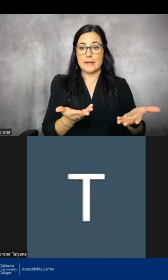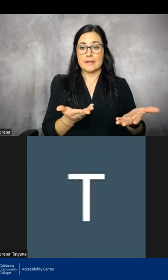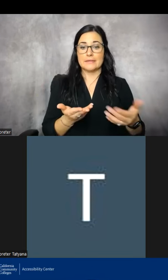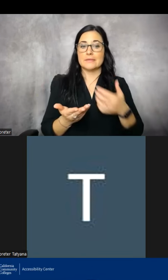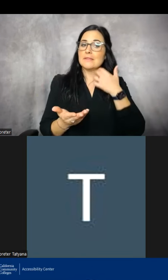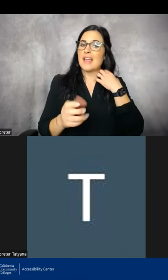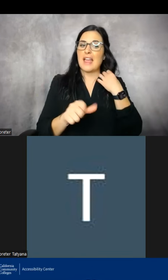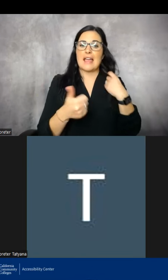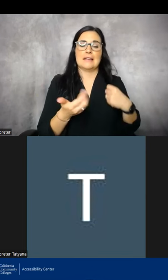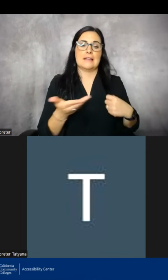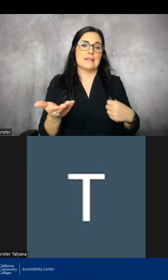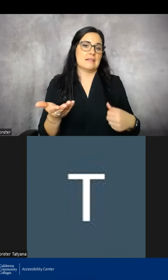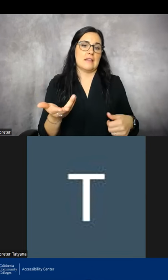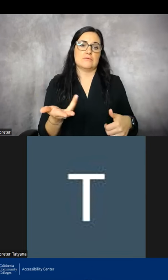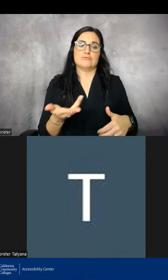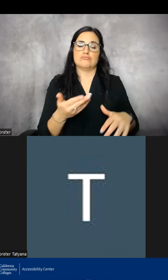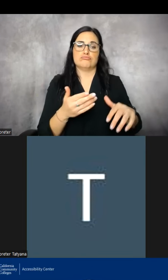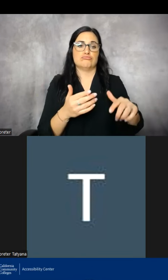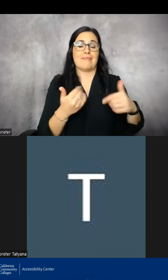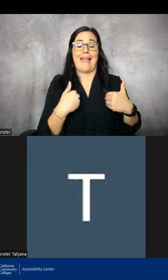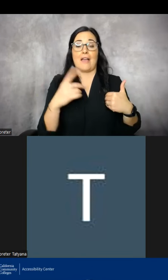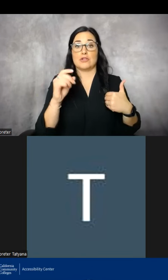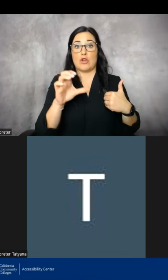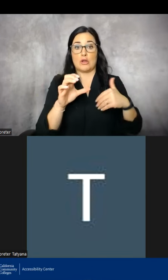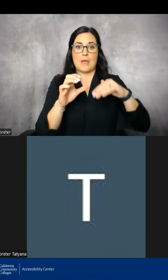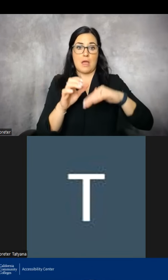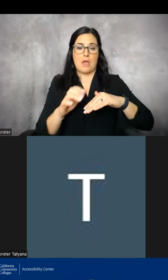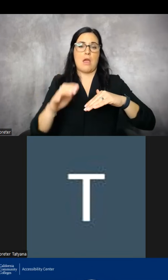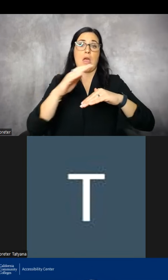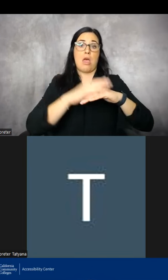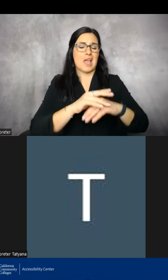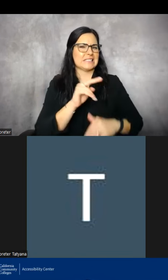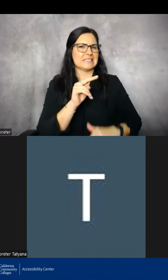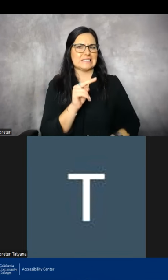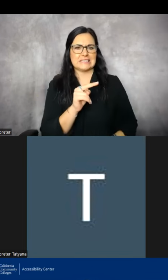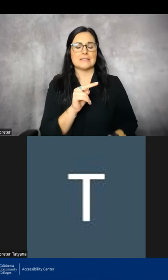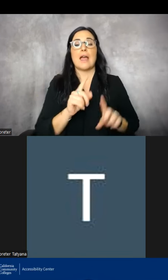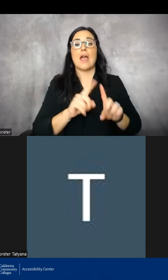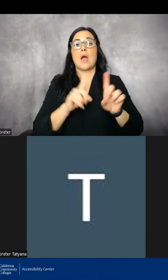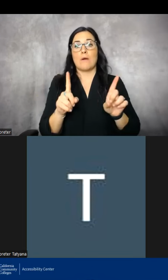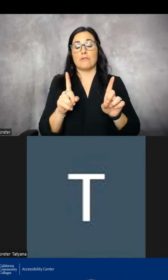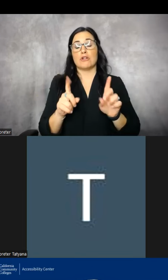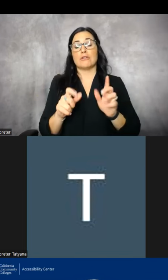or adding something on top of the existing document. However, assistive technology they do need